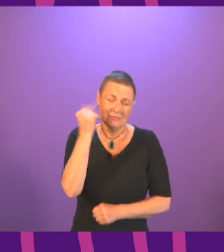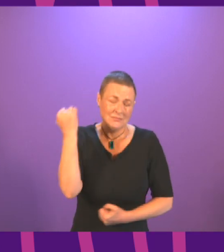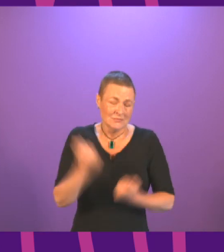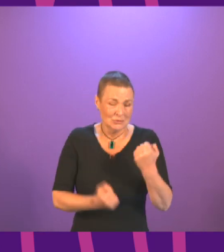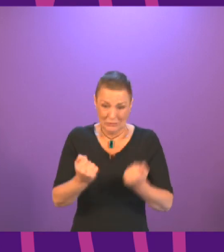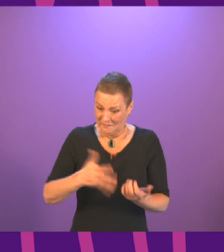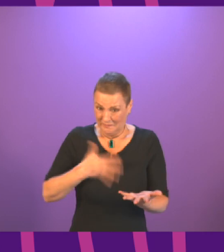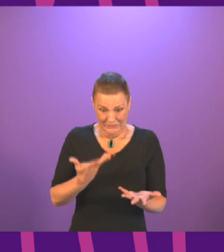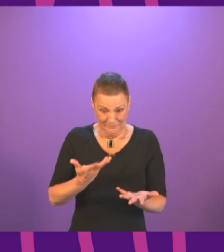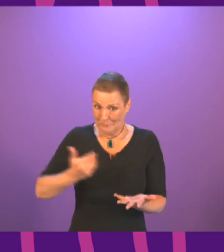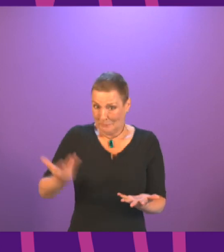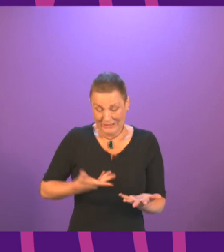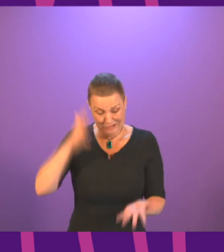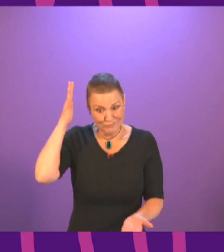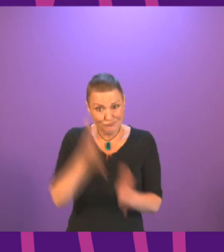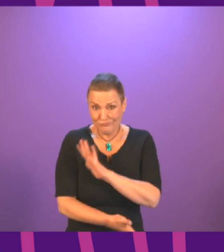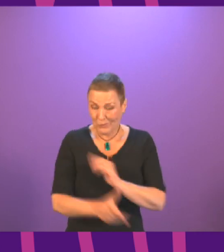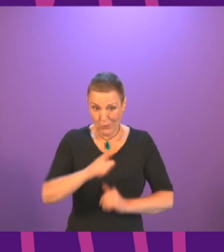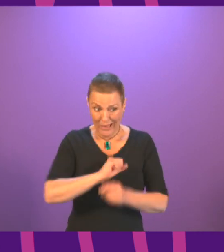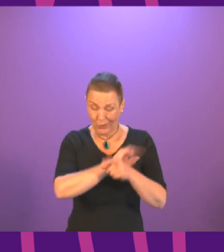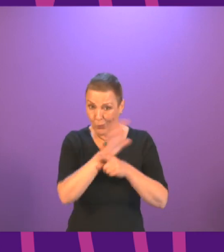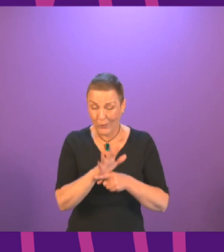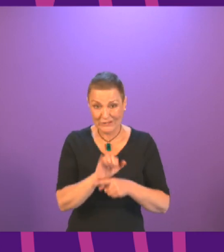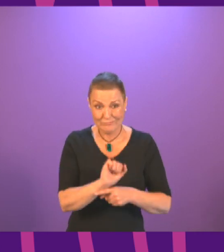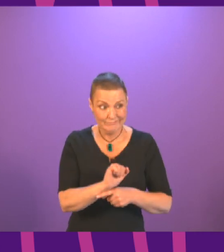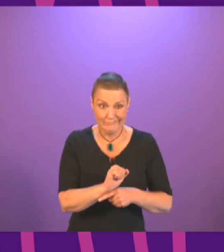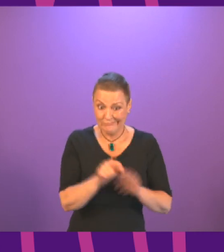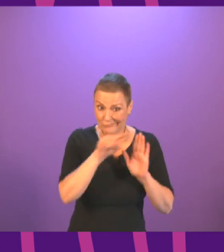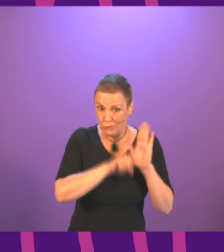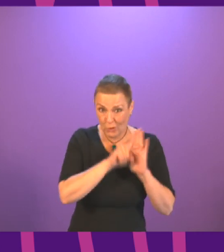financial ruin with business decimated by Covid restrictions. For many, their cab is